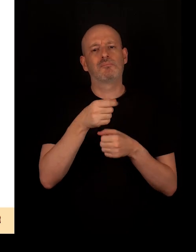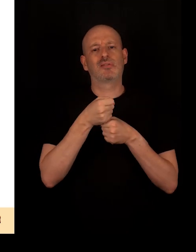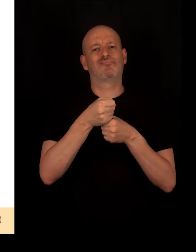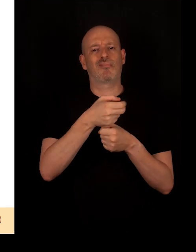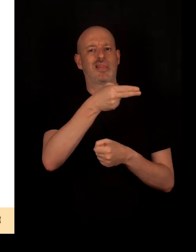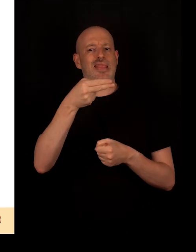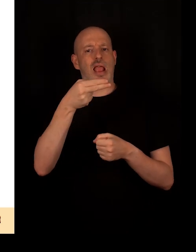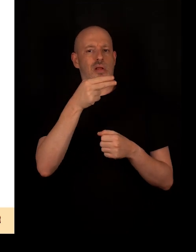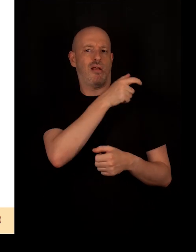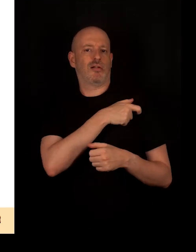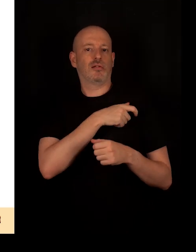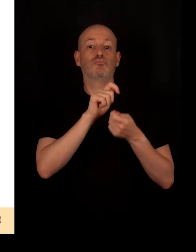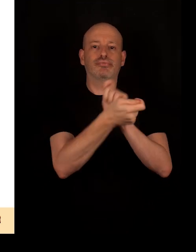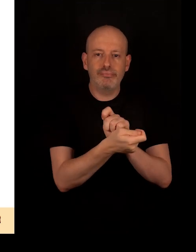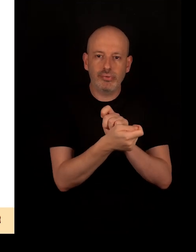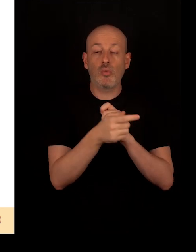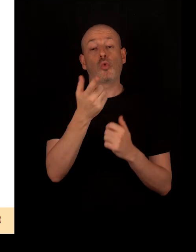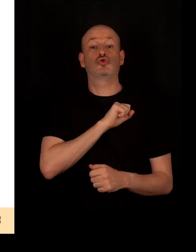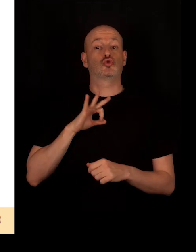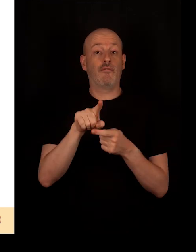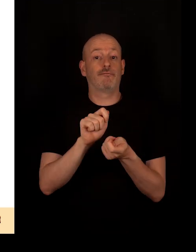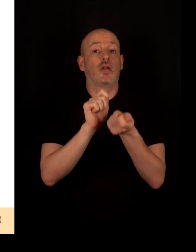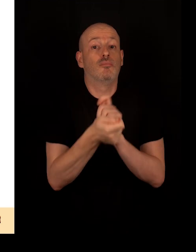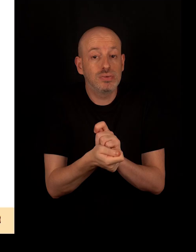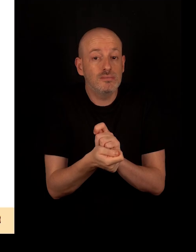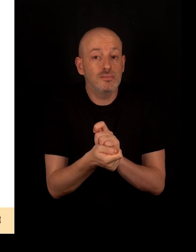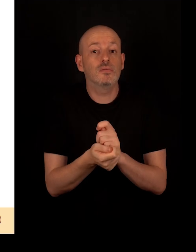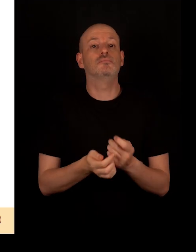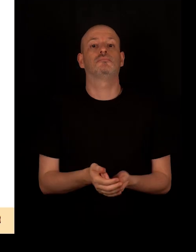if your legal representative changes, if you have a change in your staff.